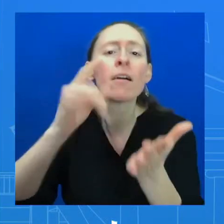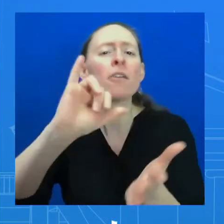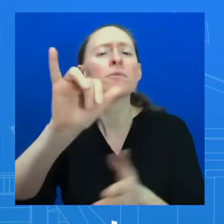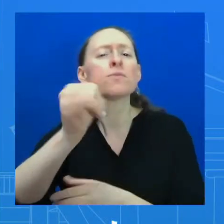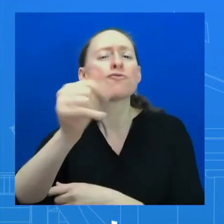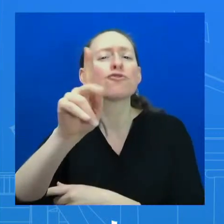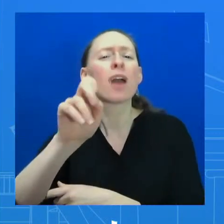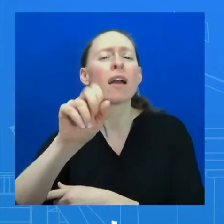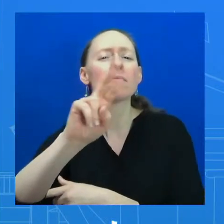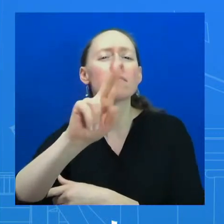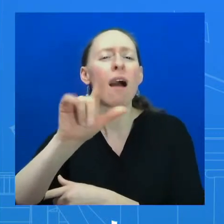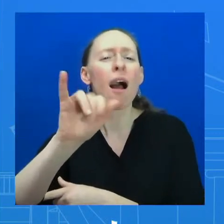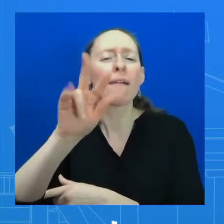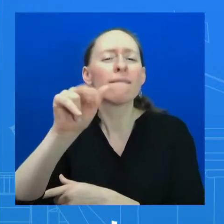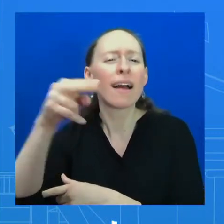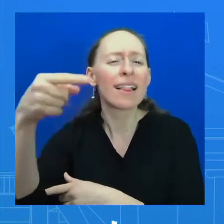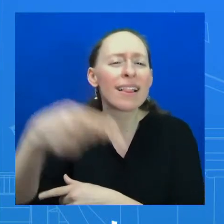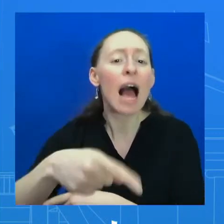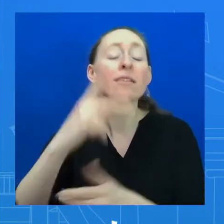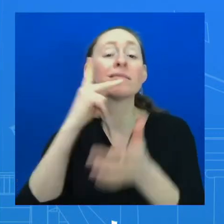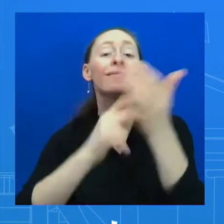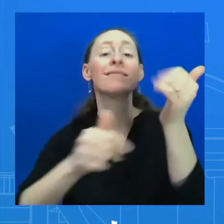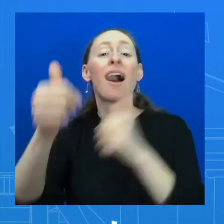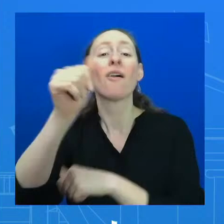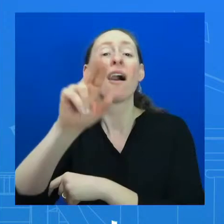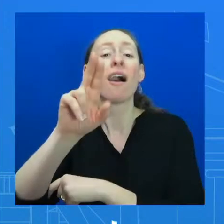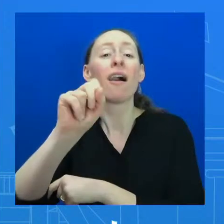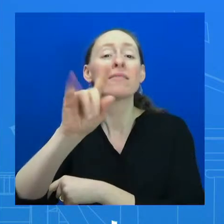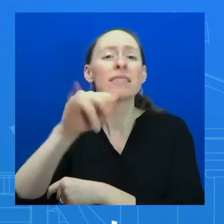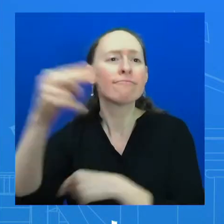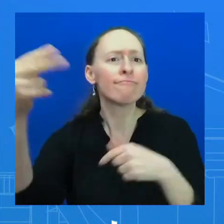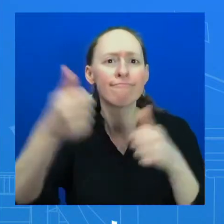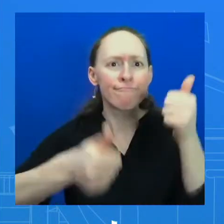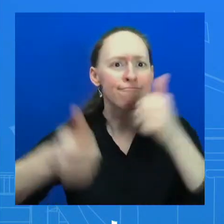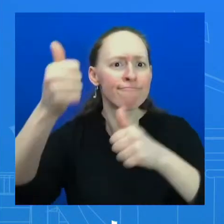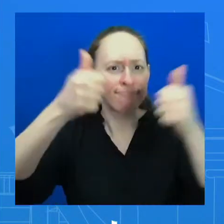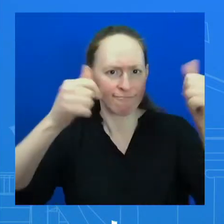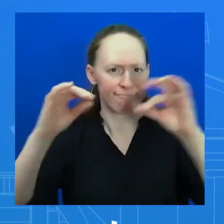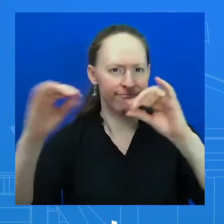and that involved the Rafah oper- -- operations or Rafah more broadly. And so, it started then.